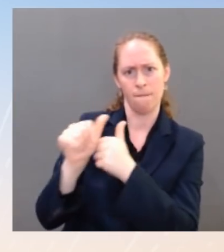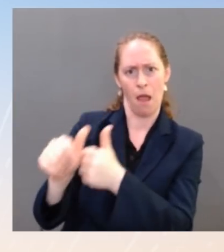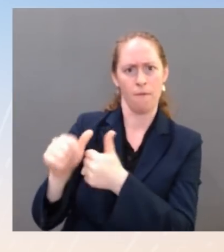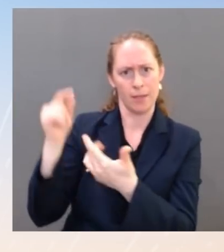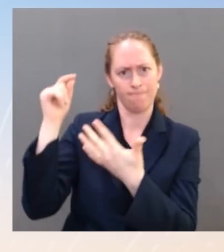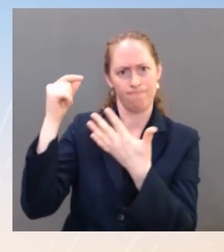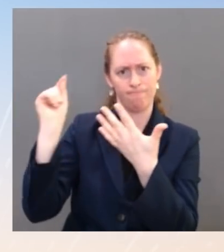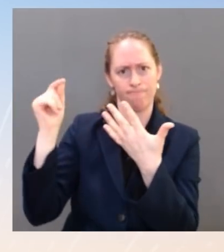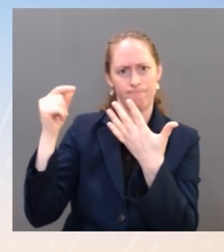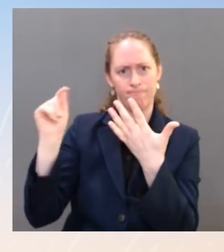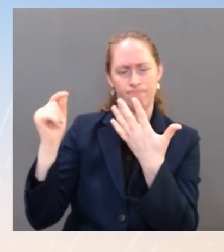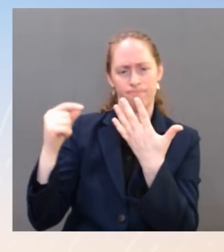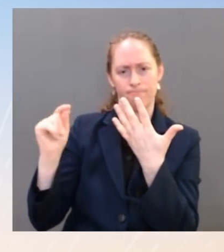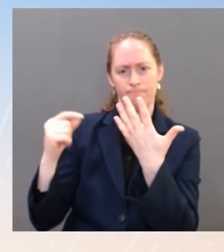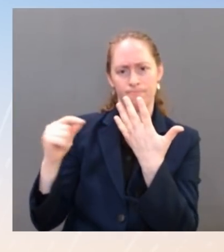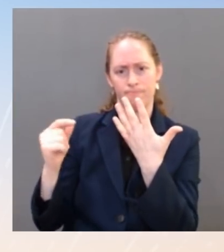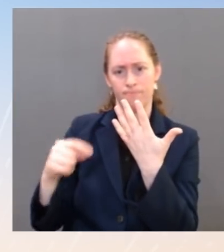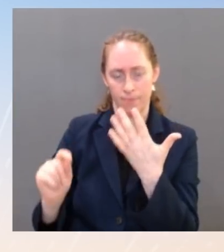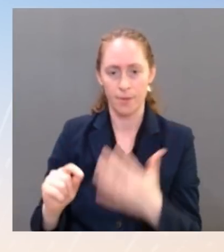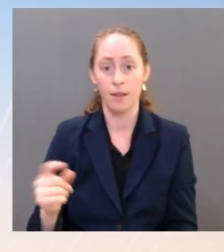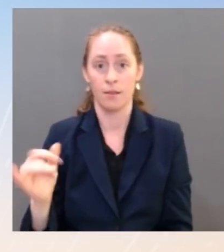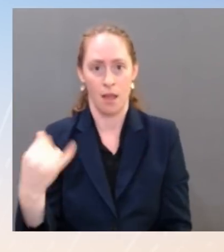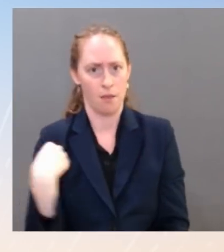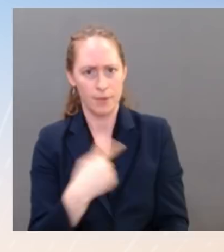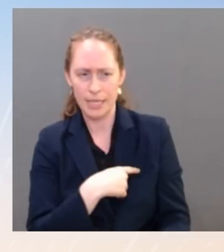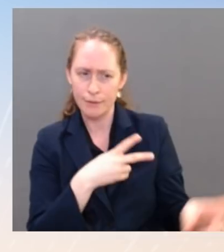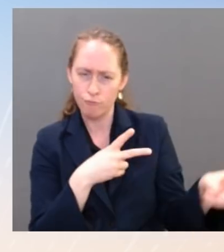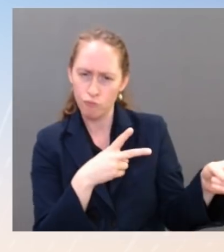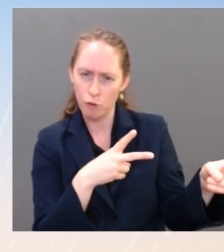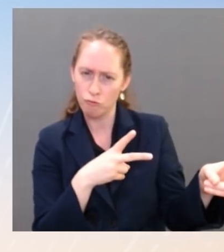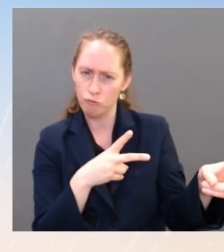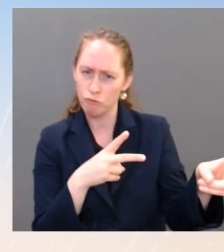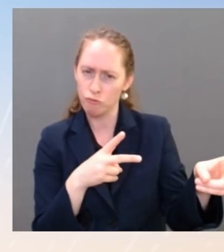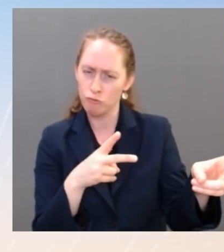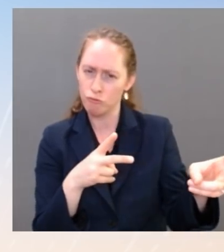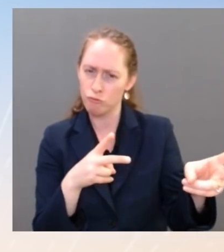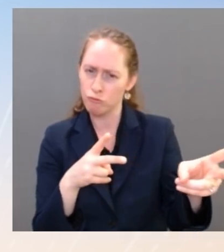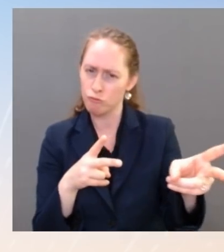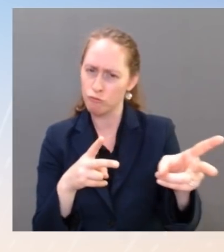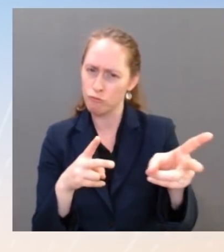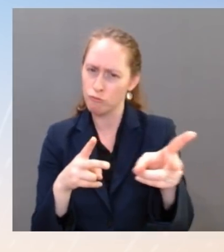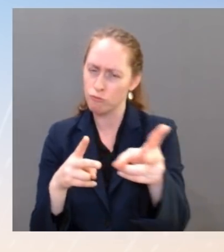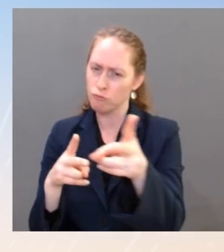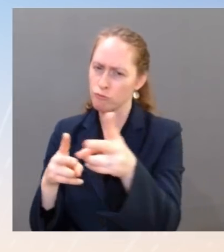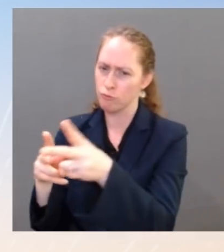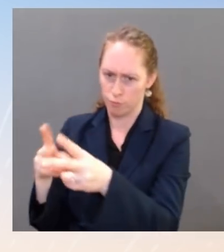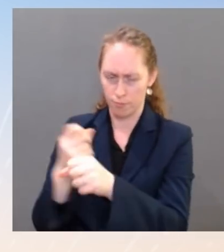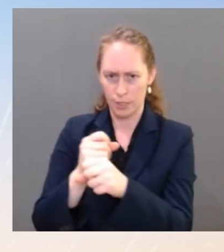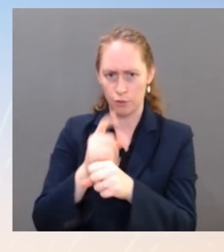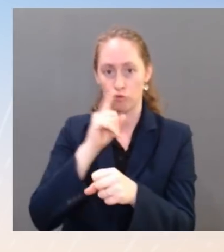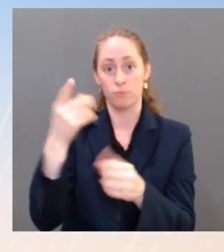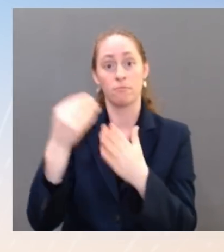and I'm sure many of you have heard him talk about his time running the Recovery Act programs and his daily meetings with inspectors general.